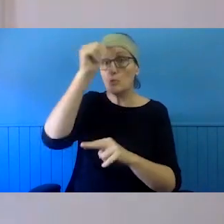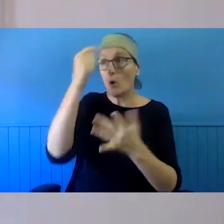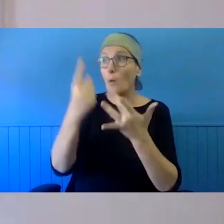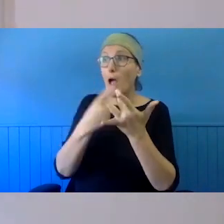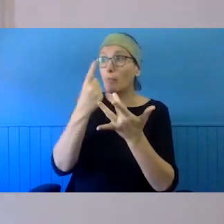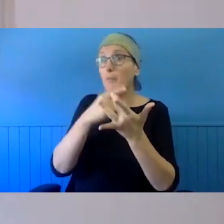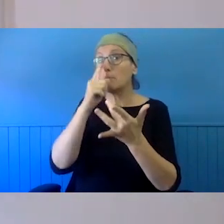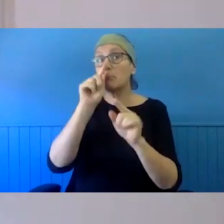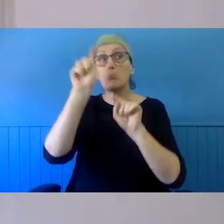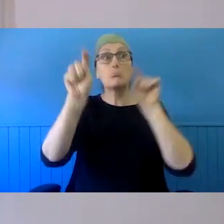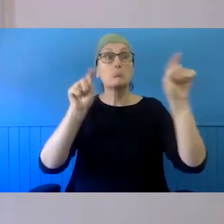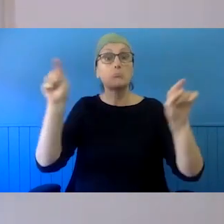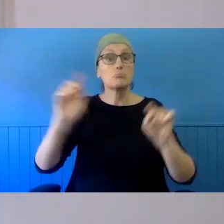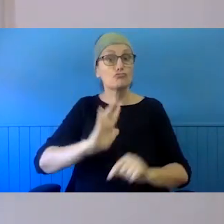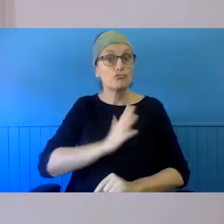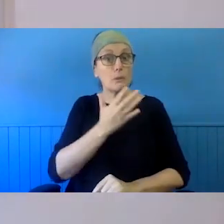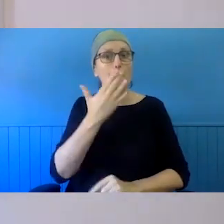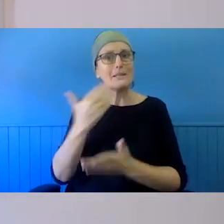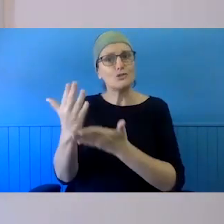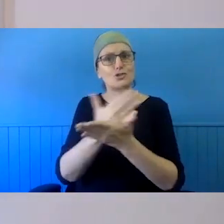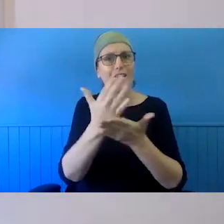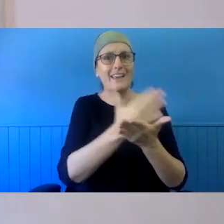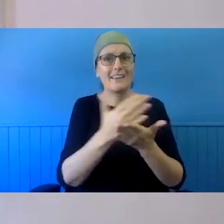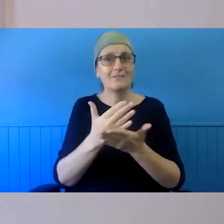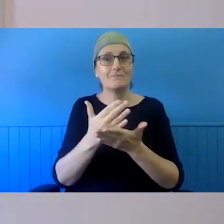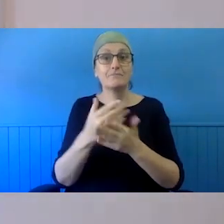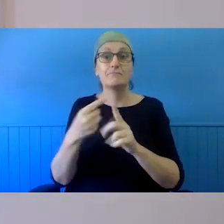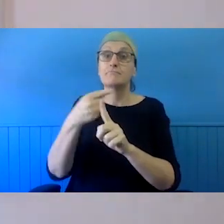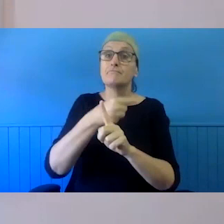Peter, I would like to quickly go through some of the features and